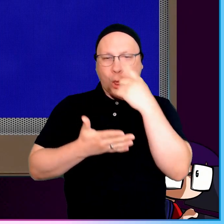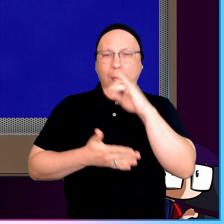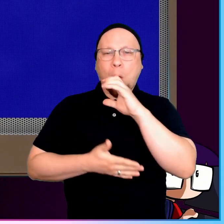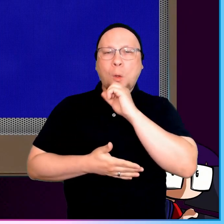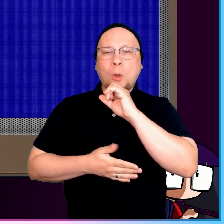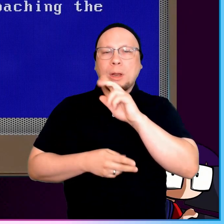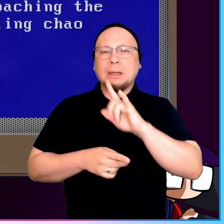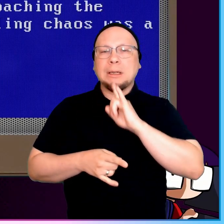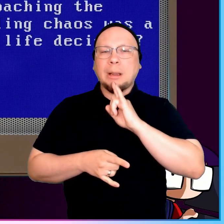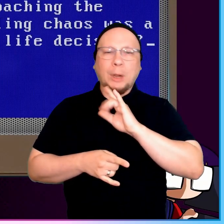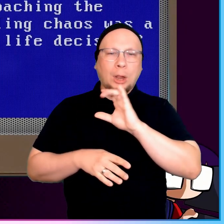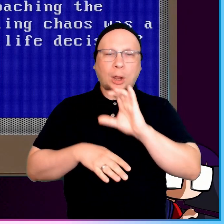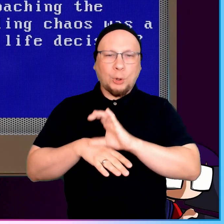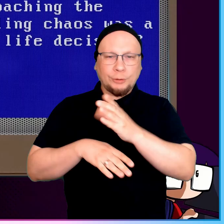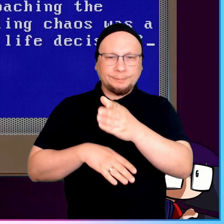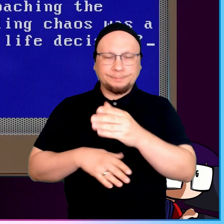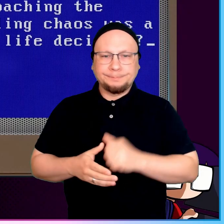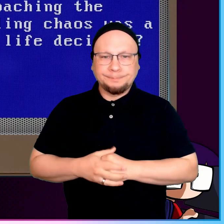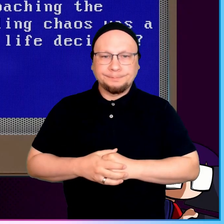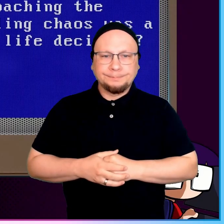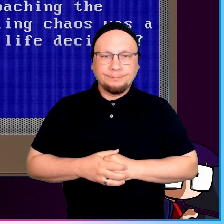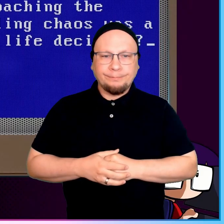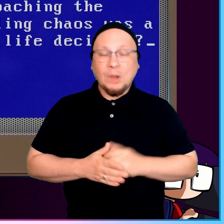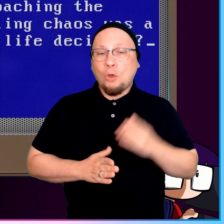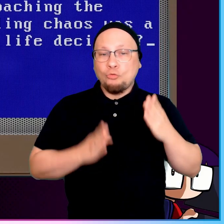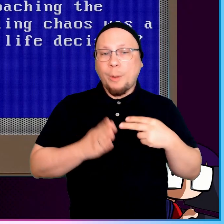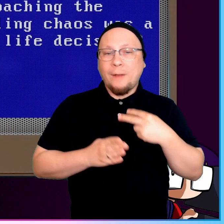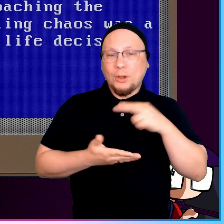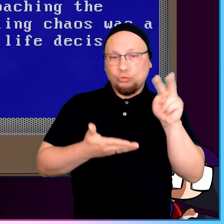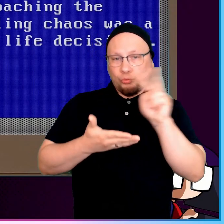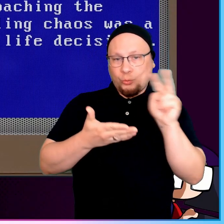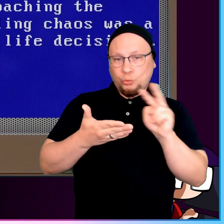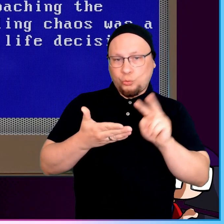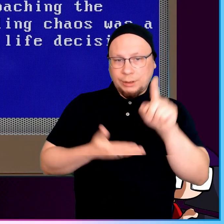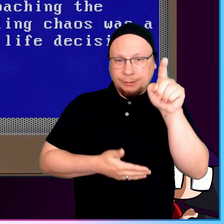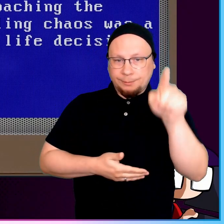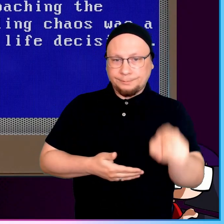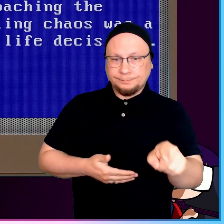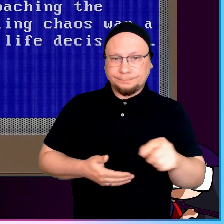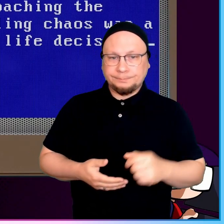[Nyarlathotep - Speak your piece or go in pieces. Who are you,